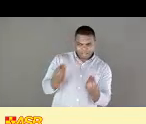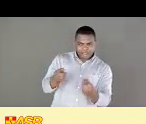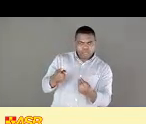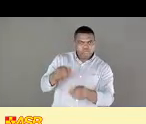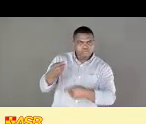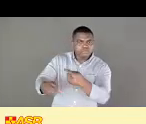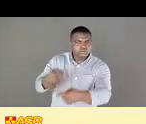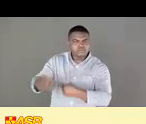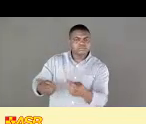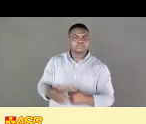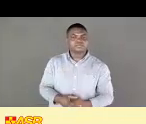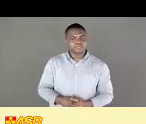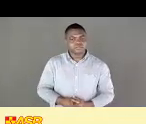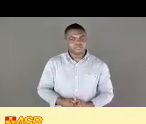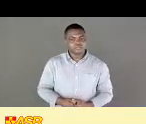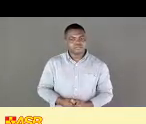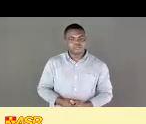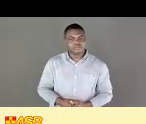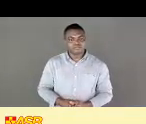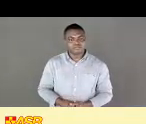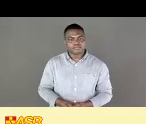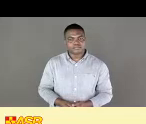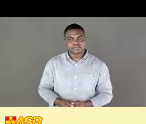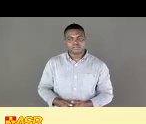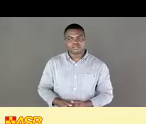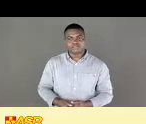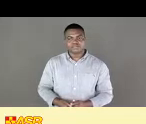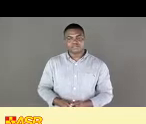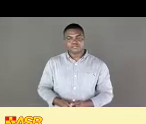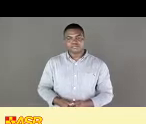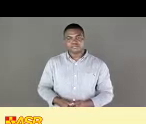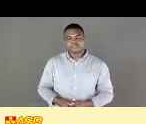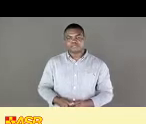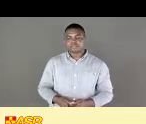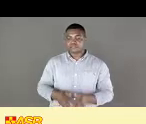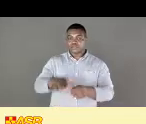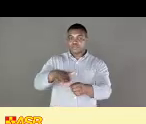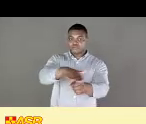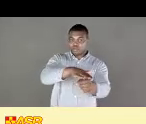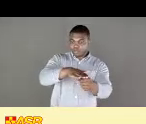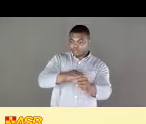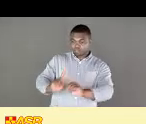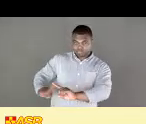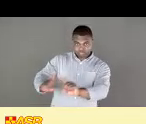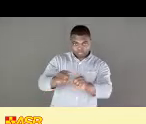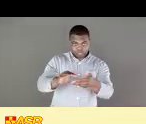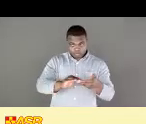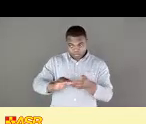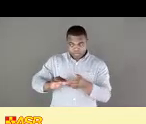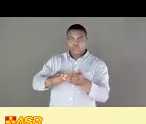interventions at the local level. But in order for us to create a more sustainable participation in